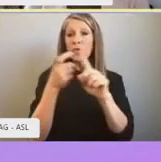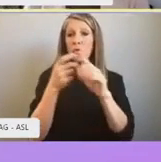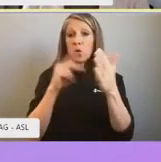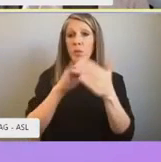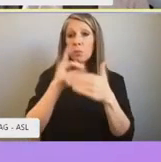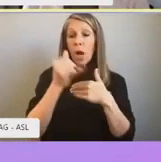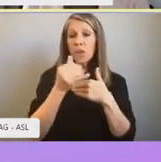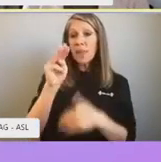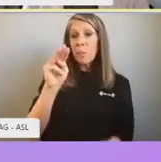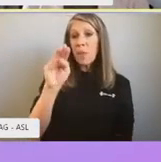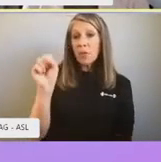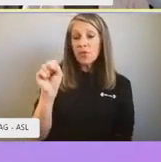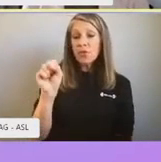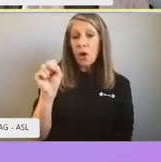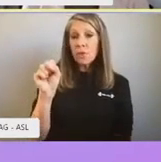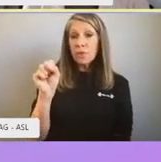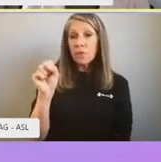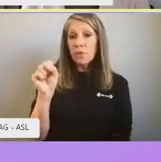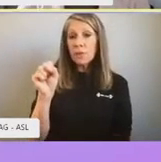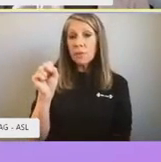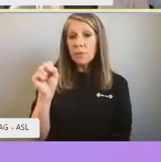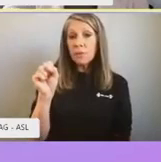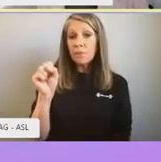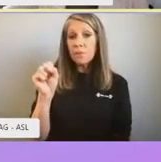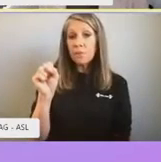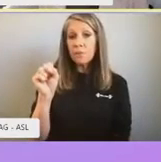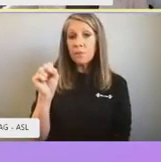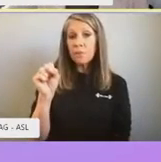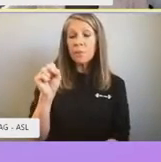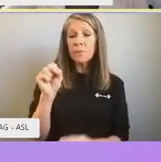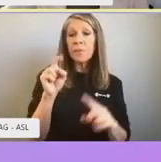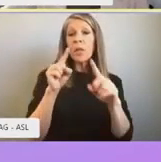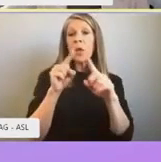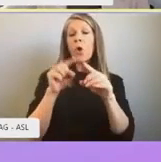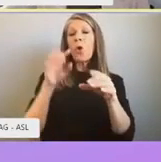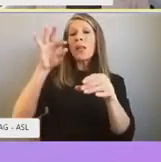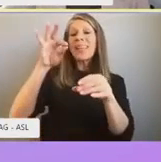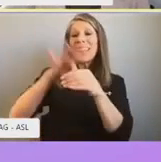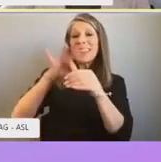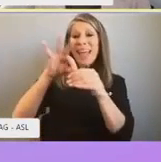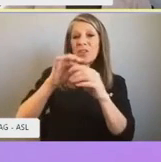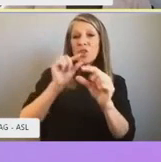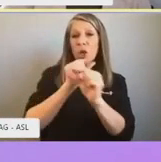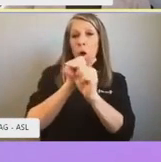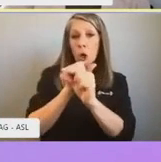ballot got counted? A team of -- there's an open source